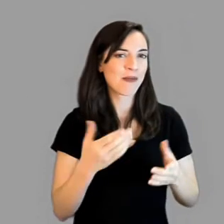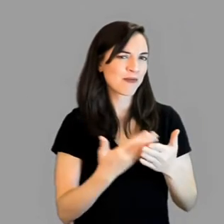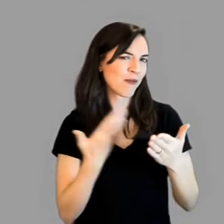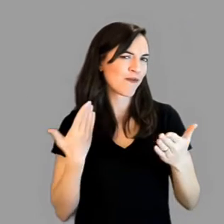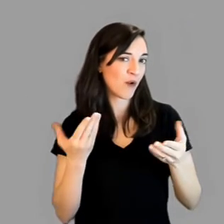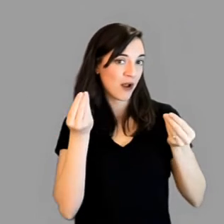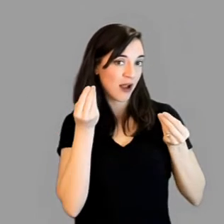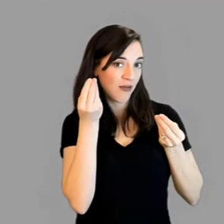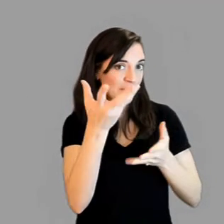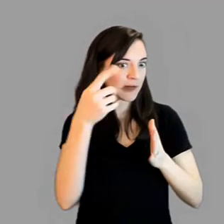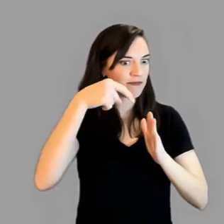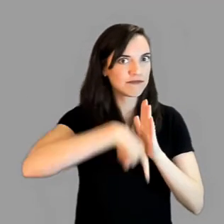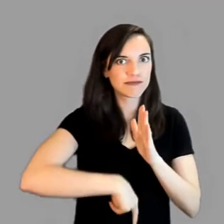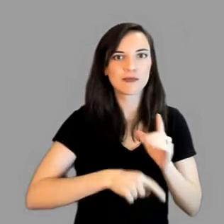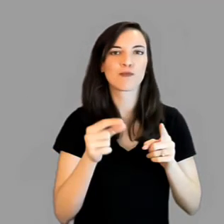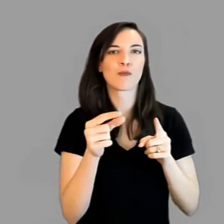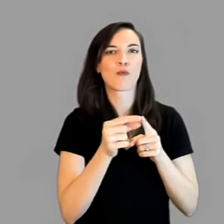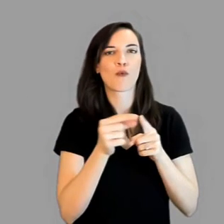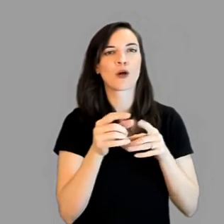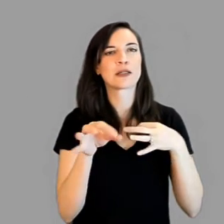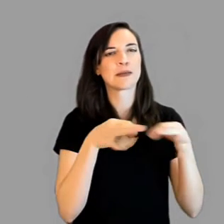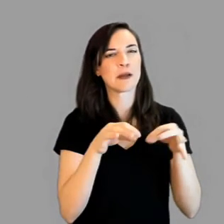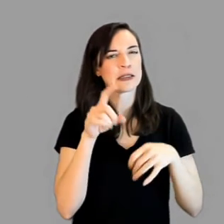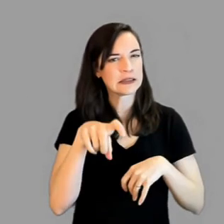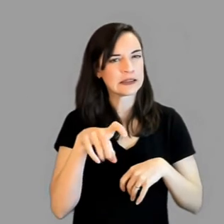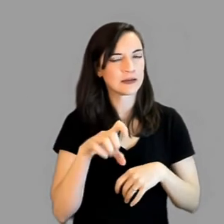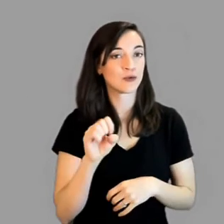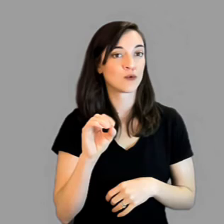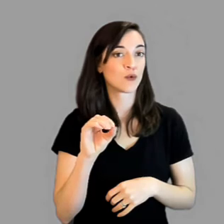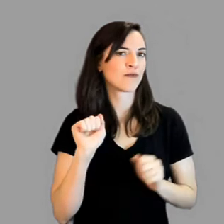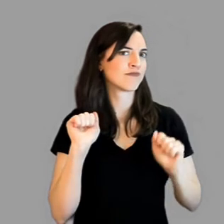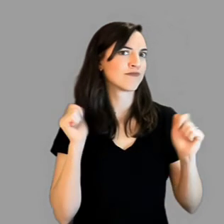Before we dive into the information, let’s define some terms so we are all on the same